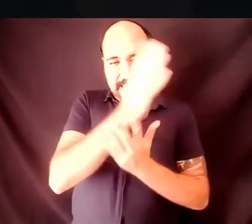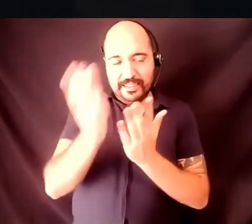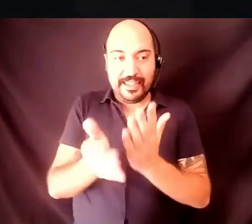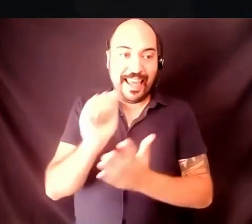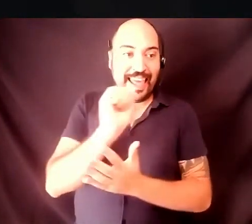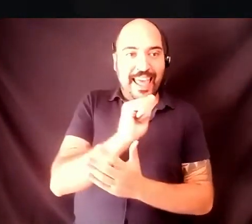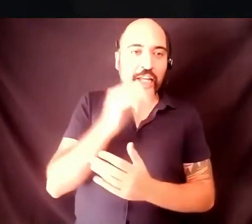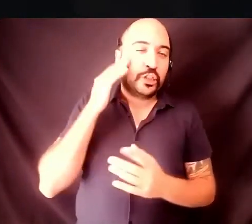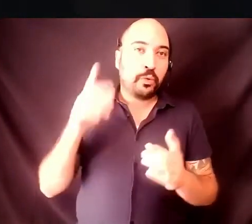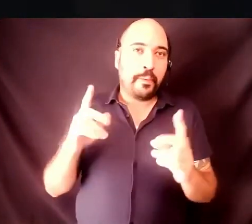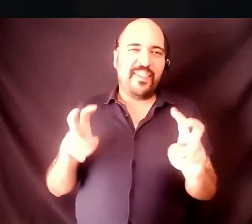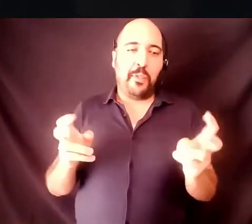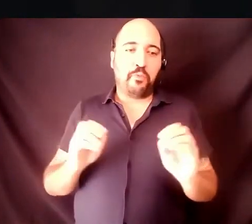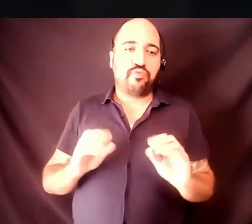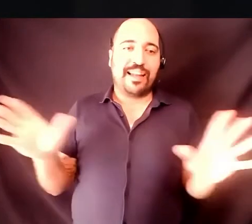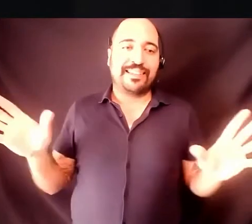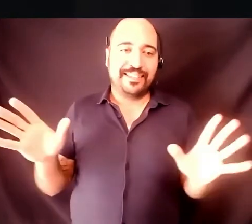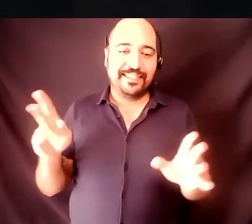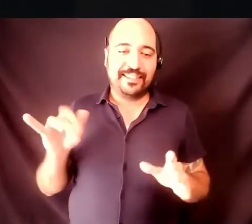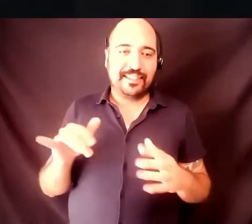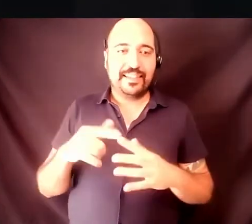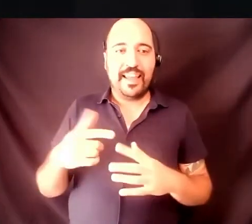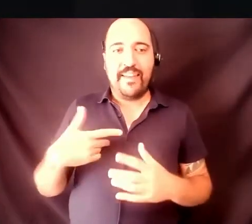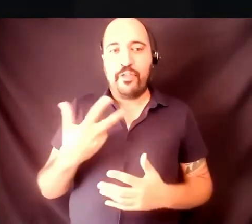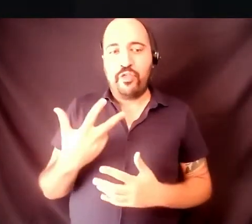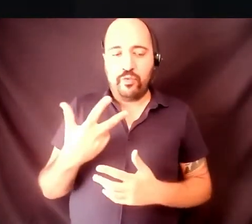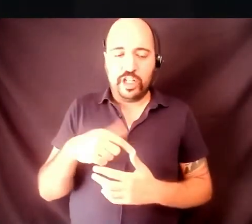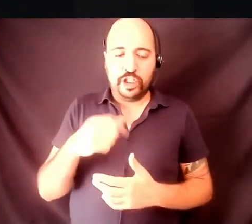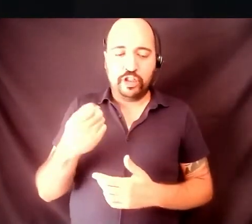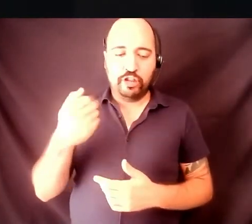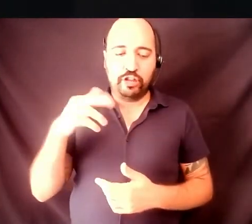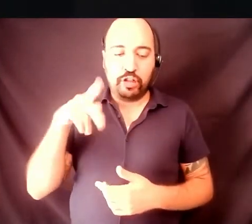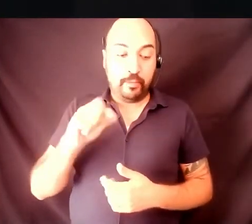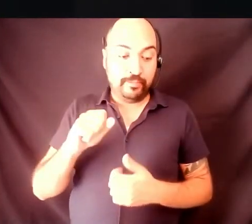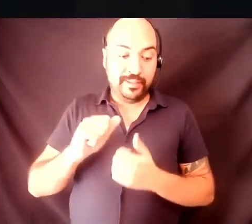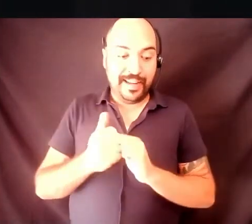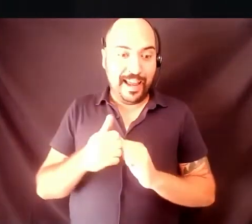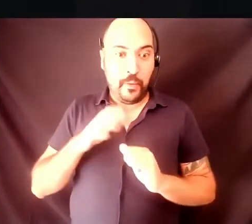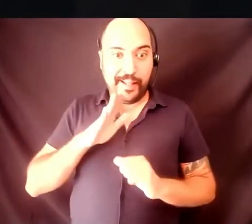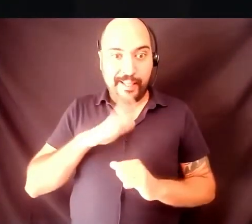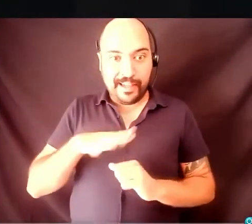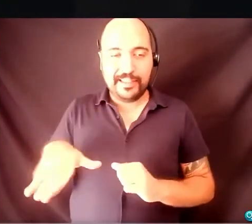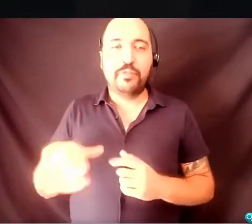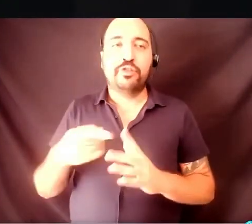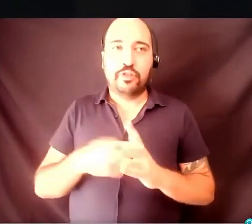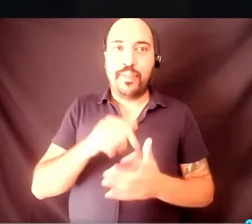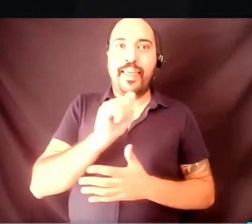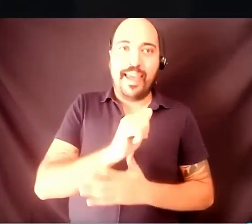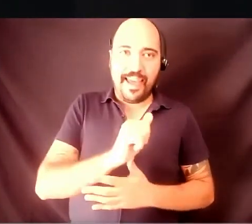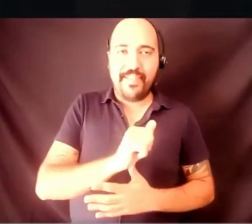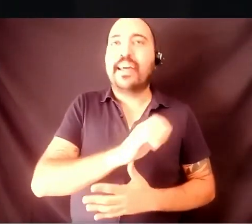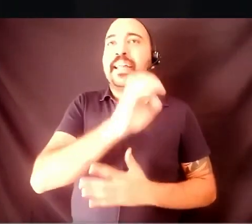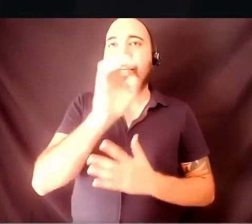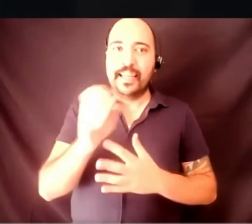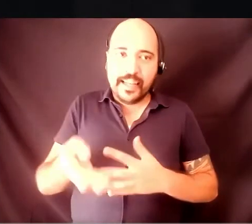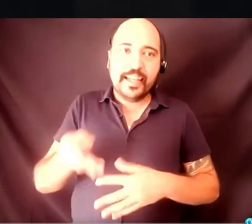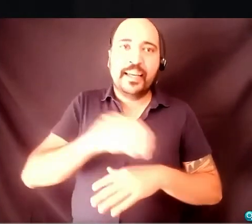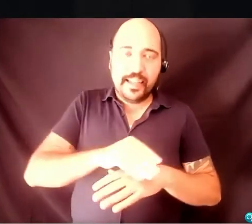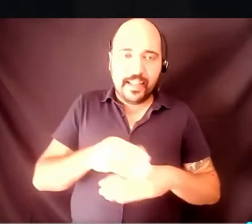So it has three sharps and just the way it lays out, it starts with an A, E on top, keeps on layering up.